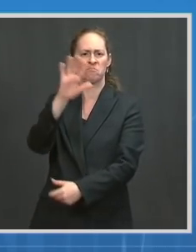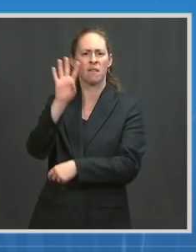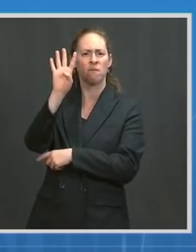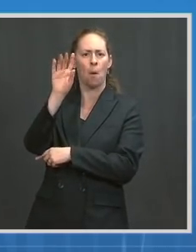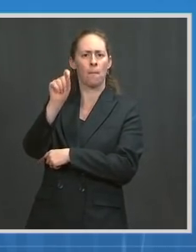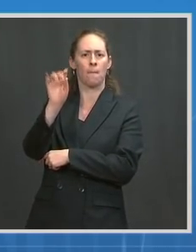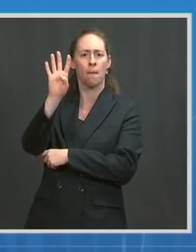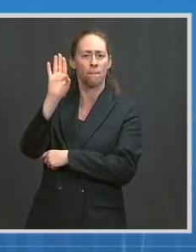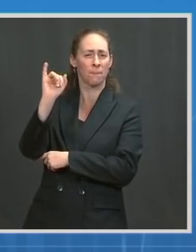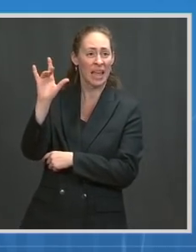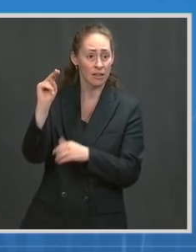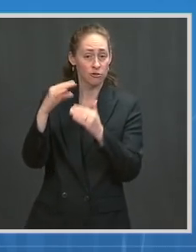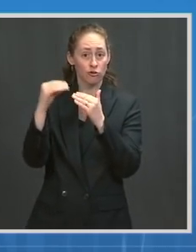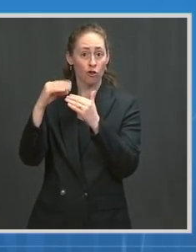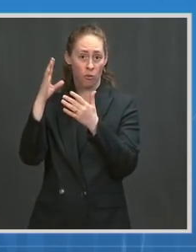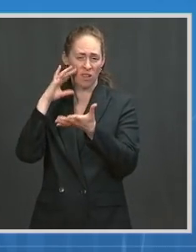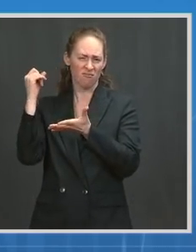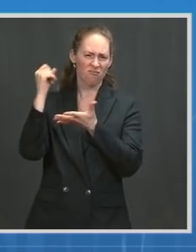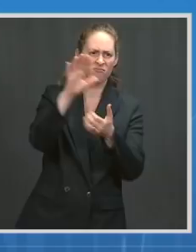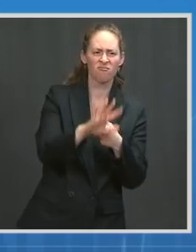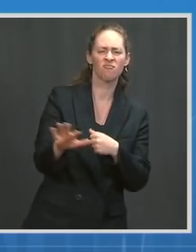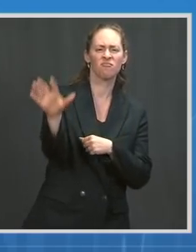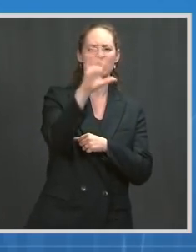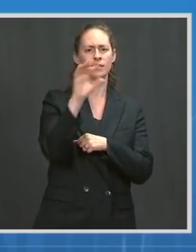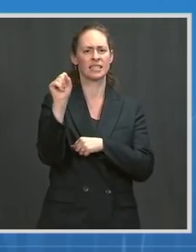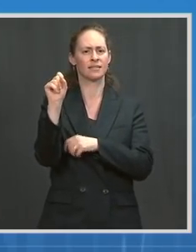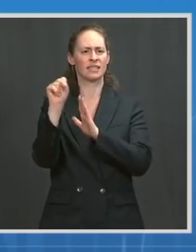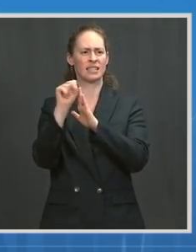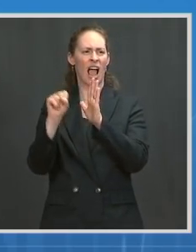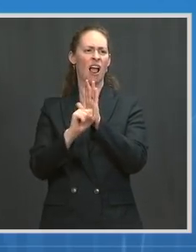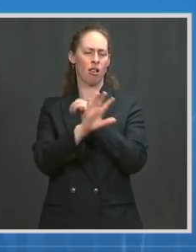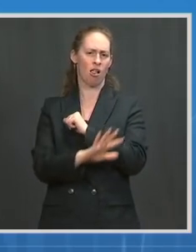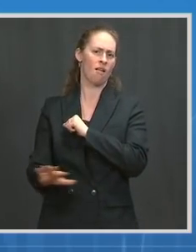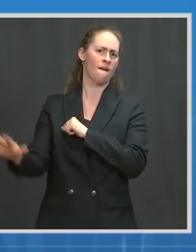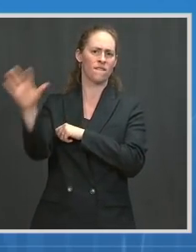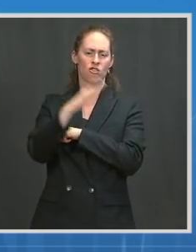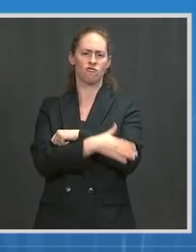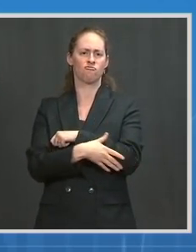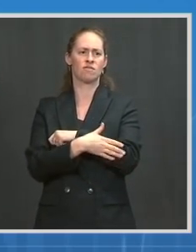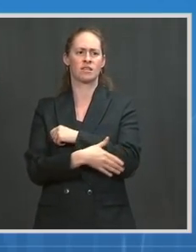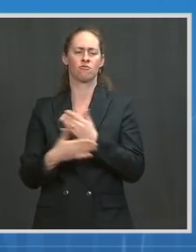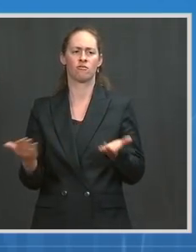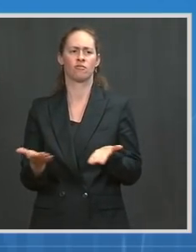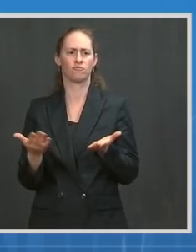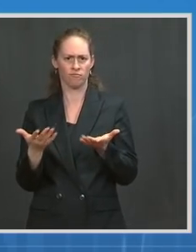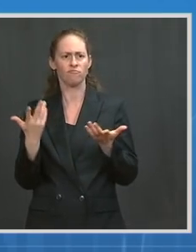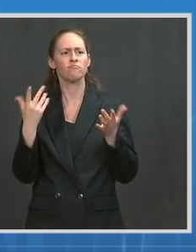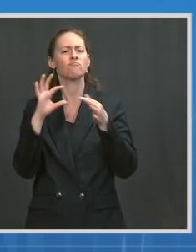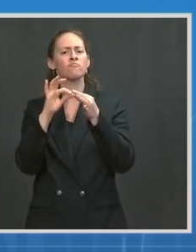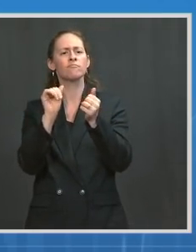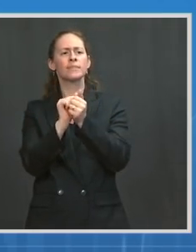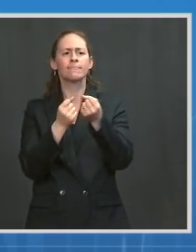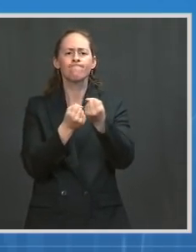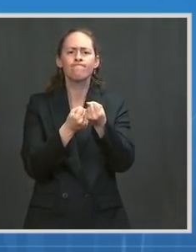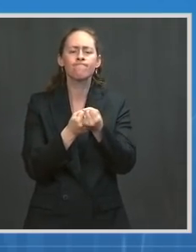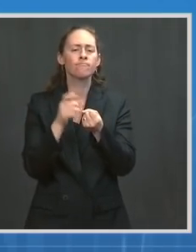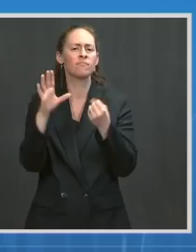across America, expanding our overstretched public health departments with new hires to support their COVID-19 efforts.